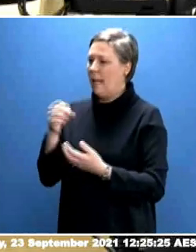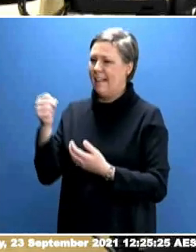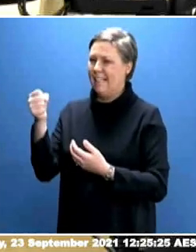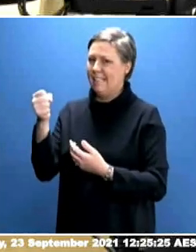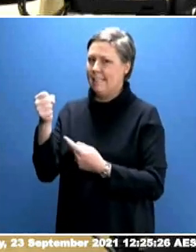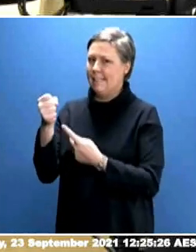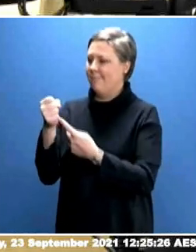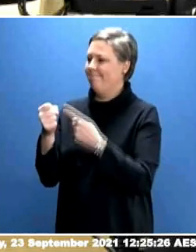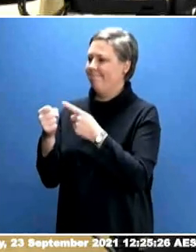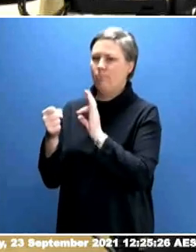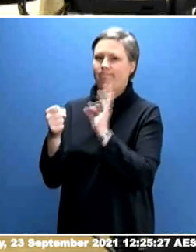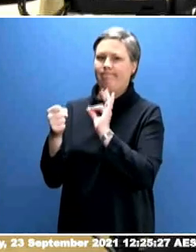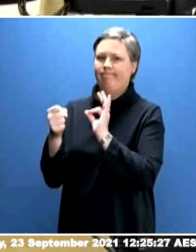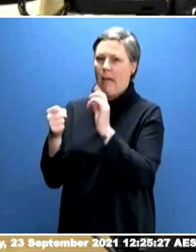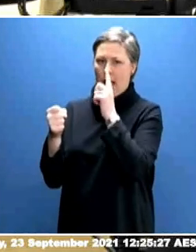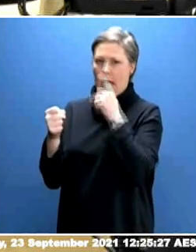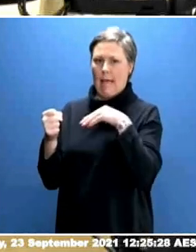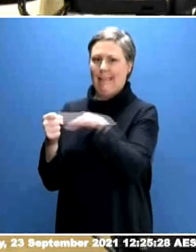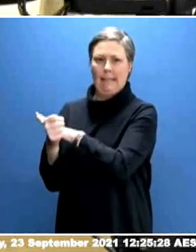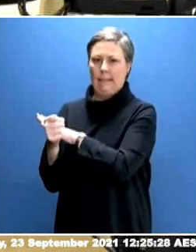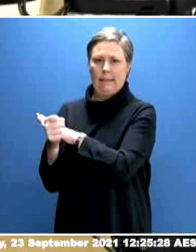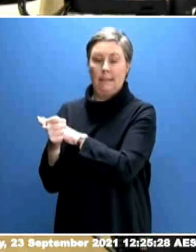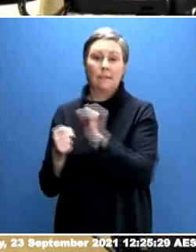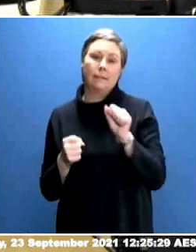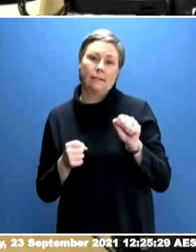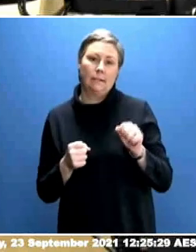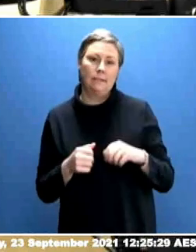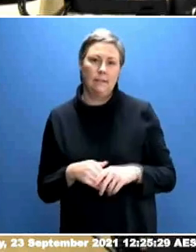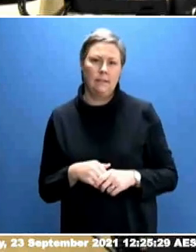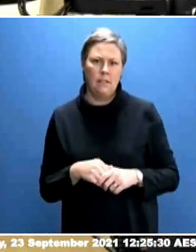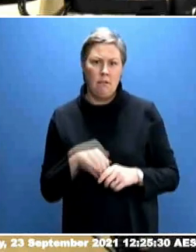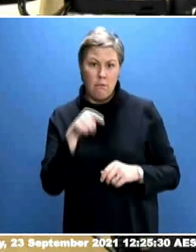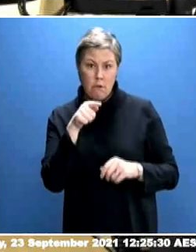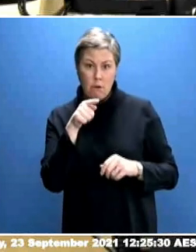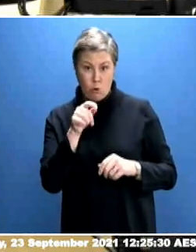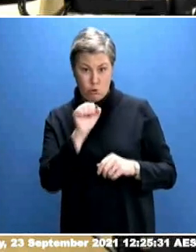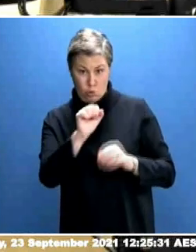couldn't enter the facility? Yes, that's correct. Was this a NAAJA client you're talking about?